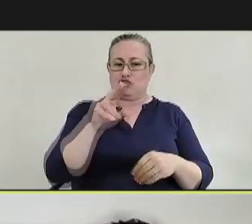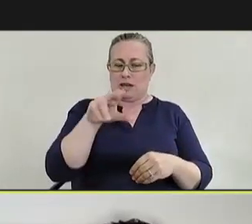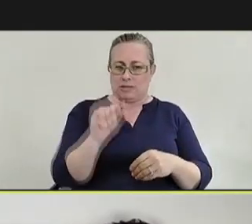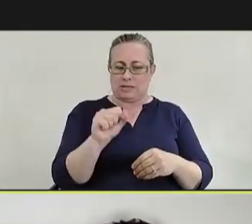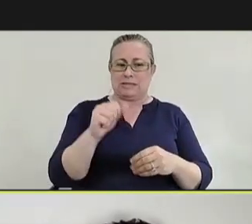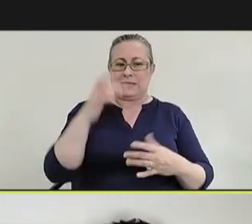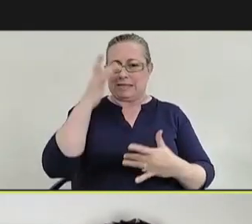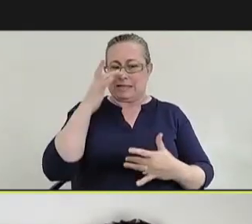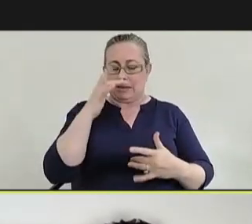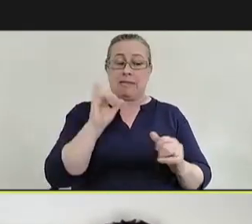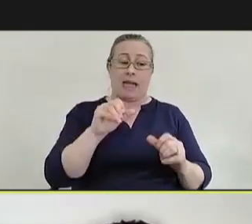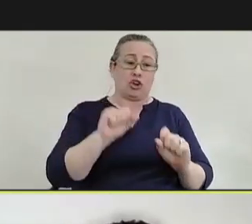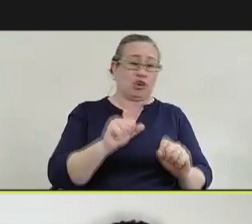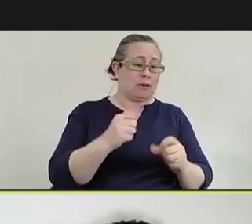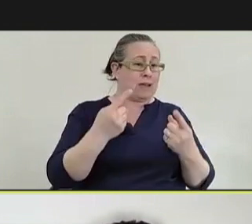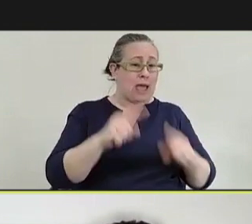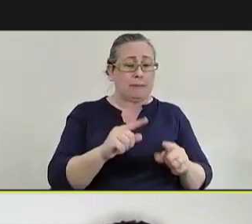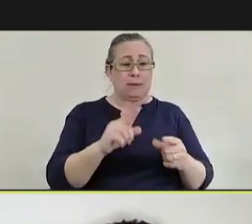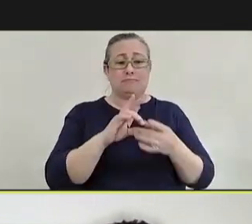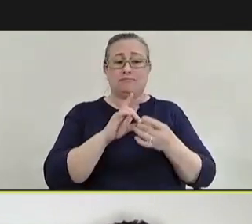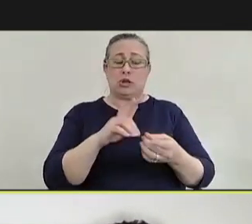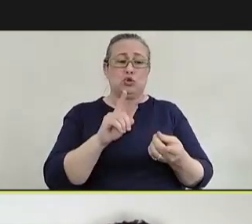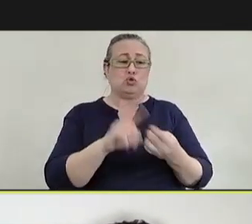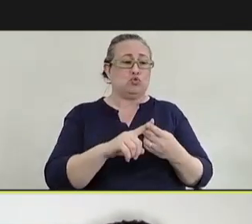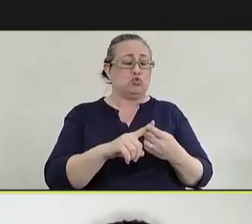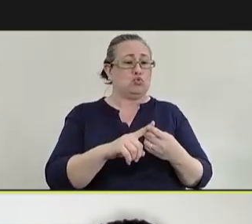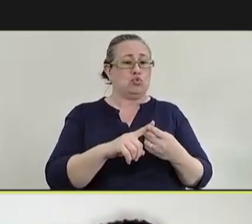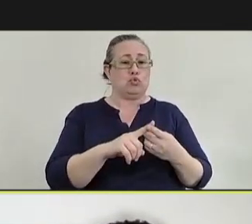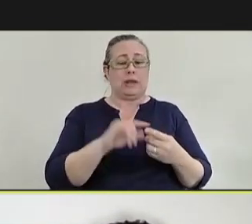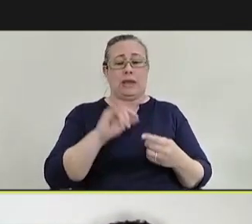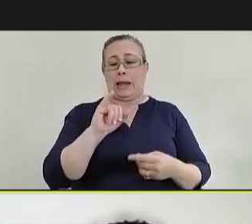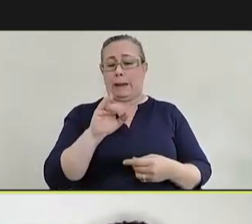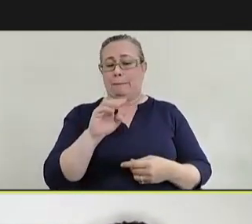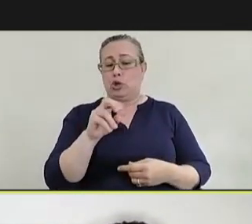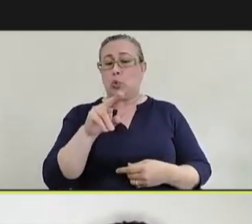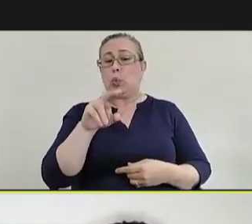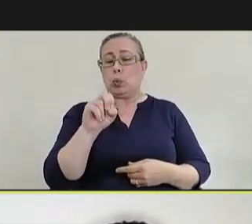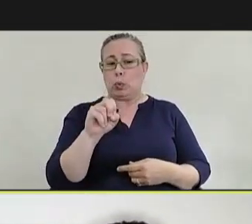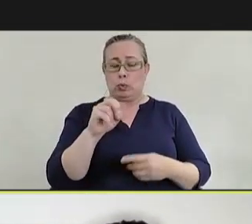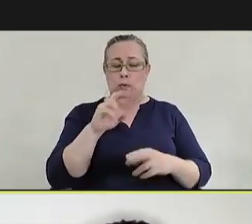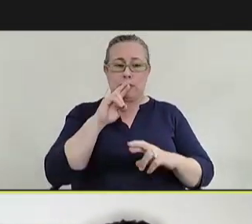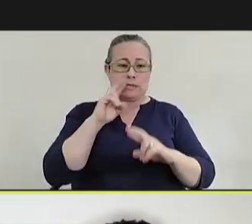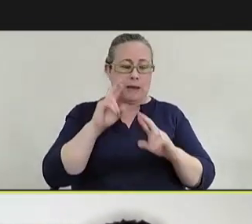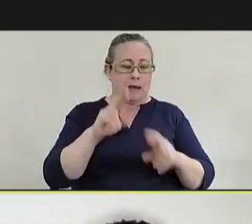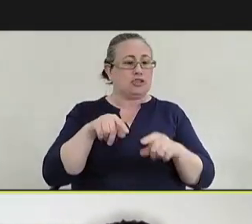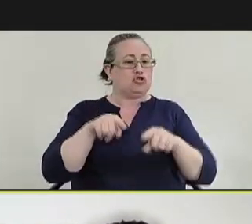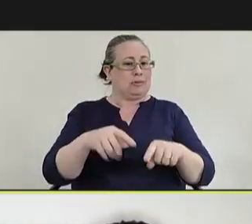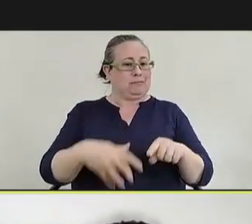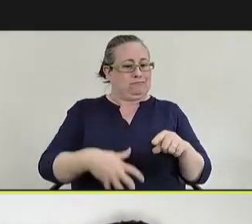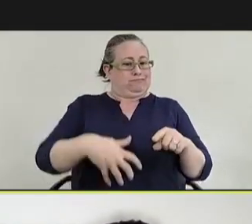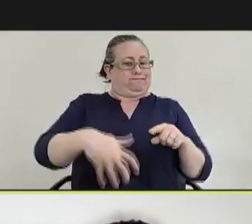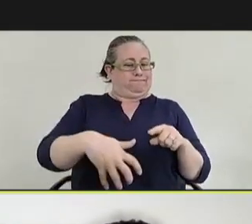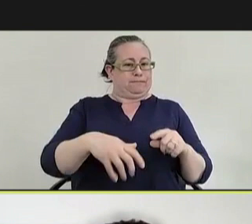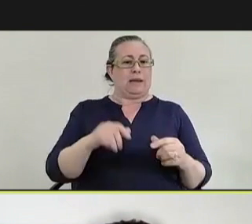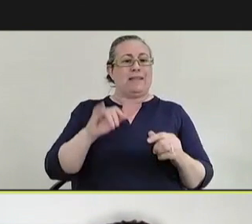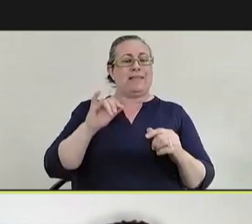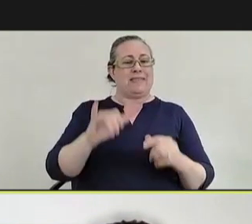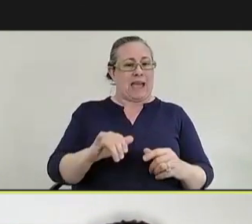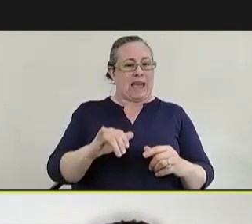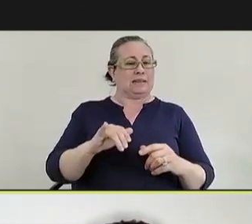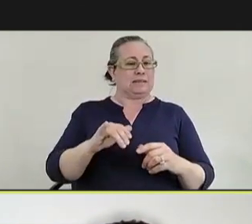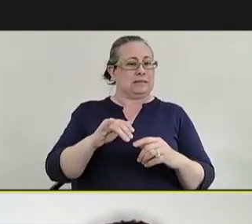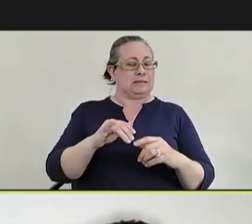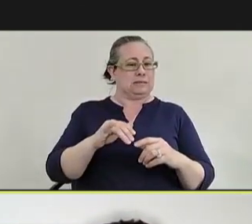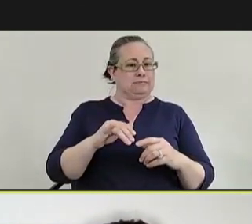inflammatory immune response during pregnancy, which we know is obligatory to avoid any maternal